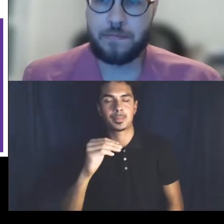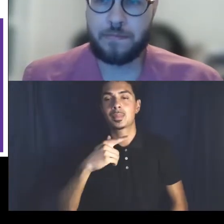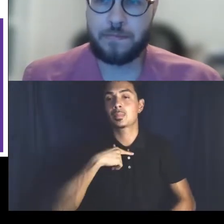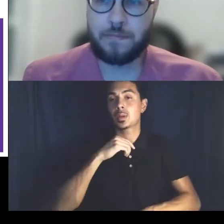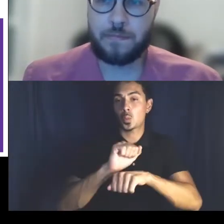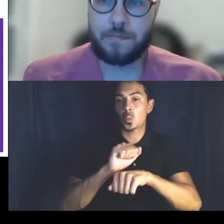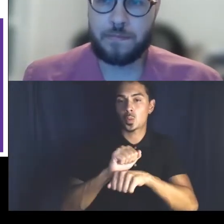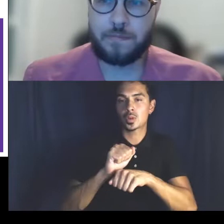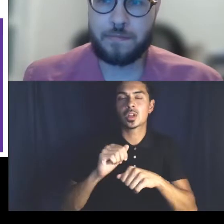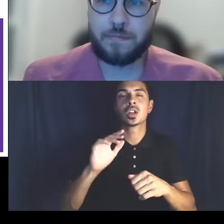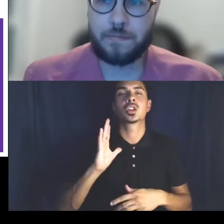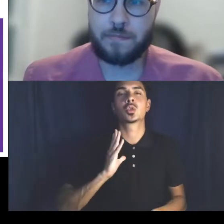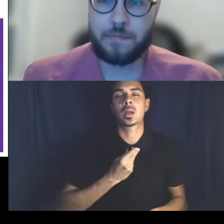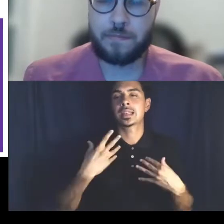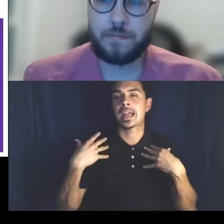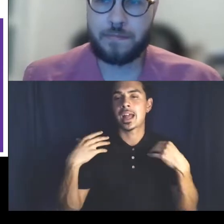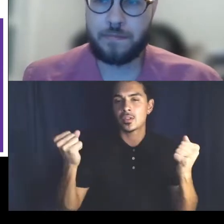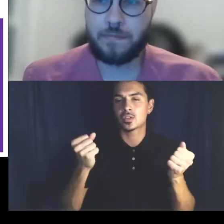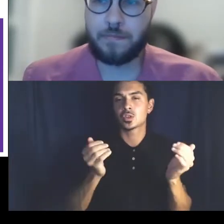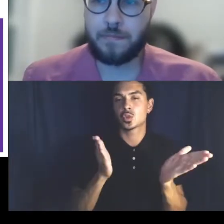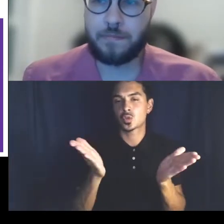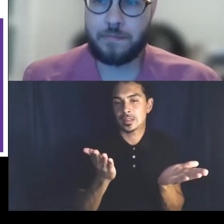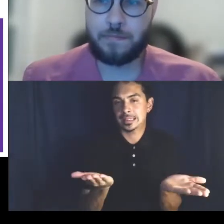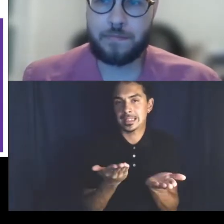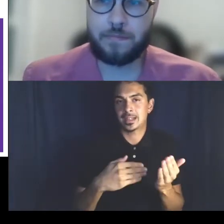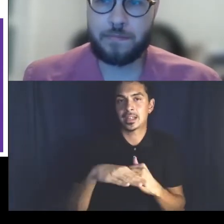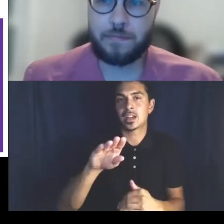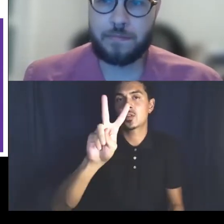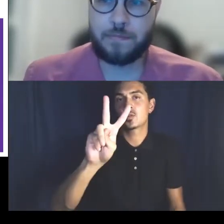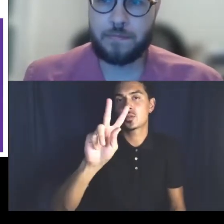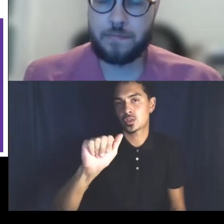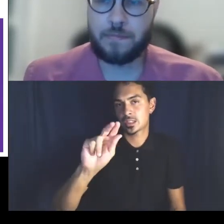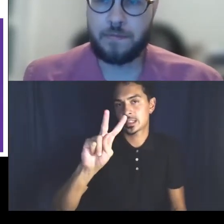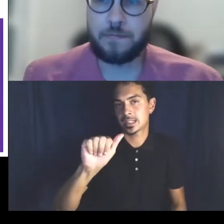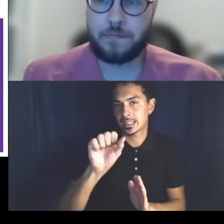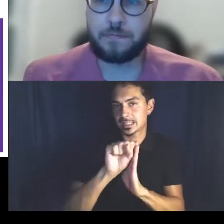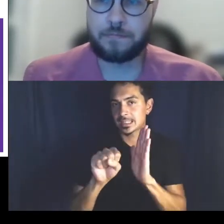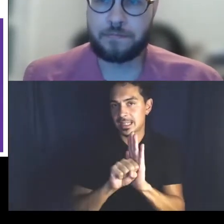program here in Virginia where I am located,